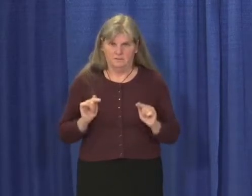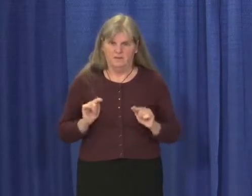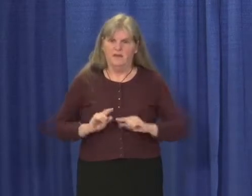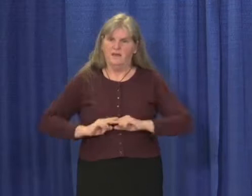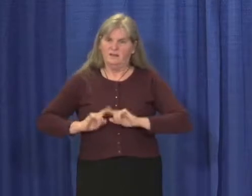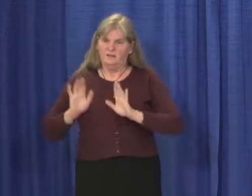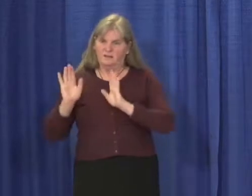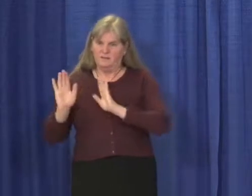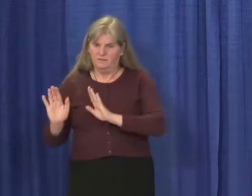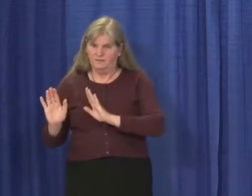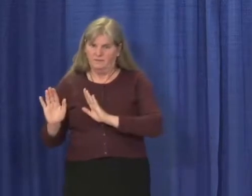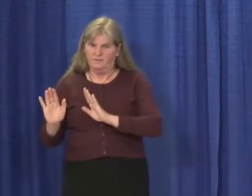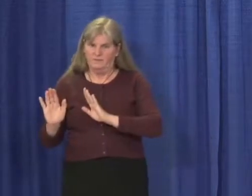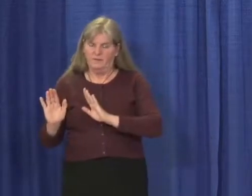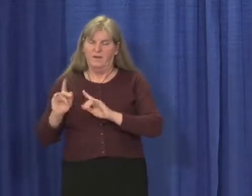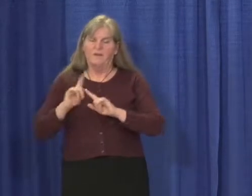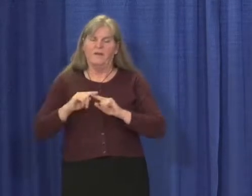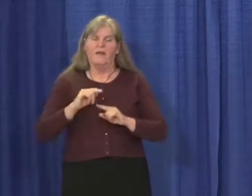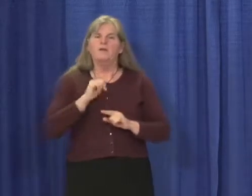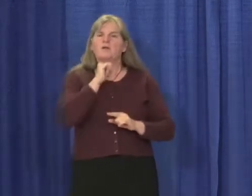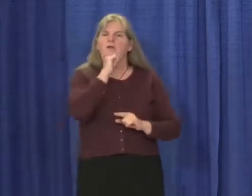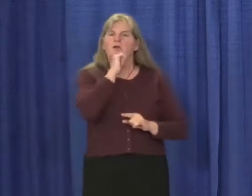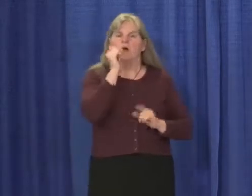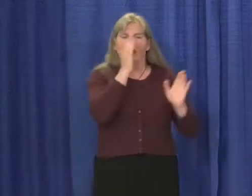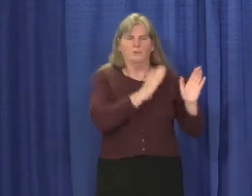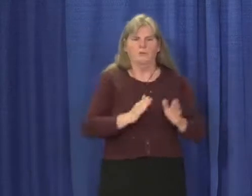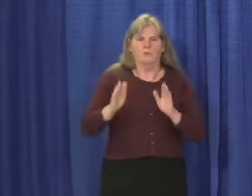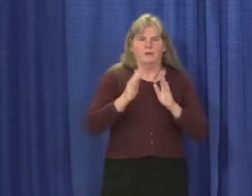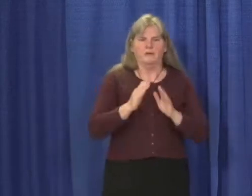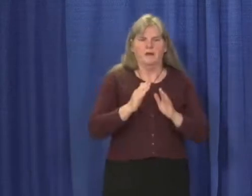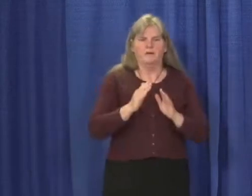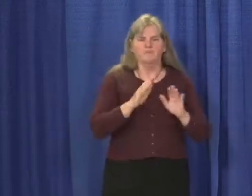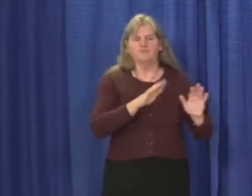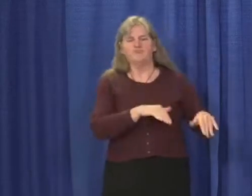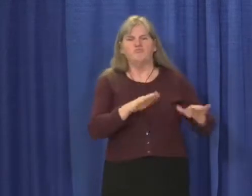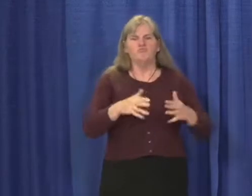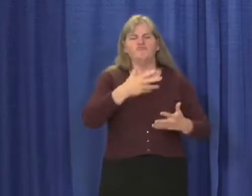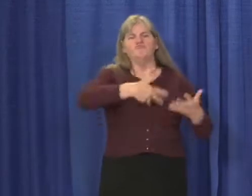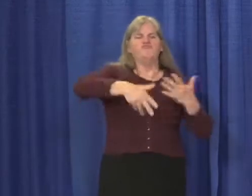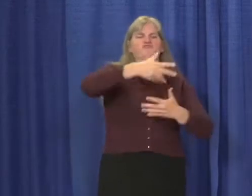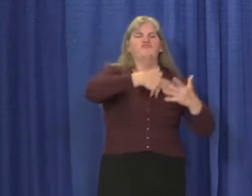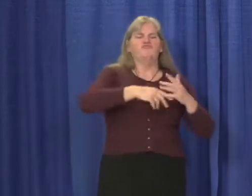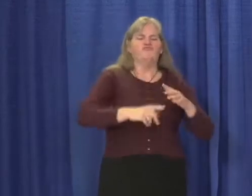between is informal and -- informal being spontaneous